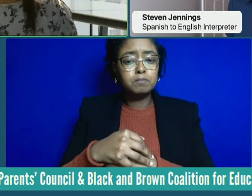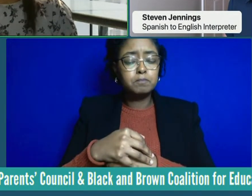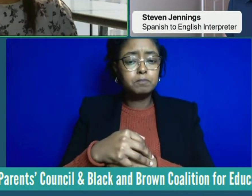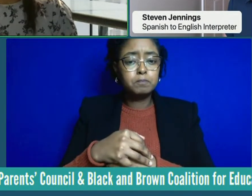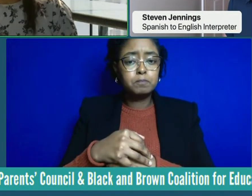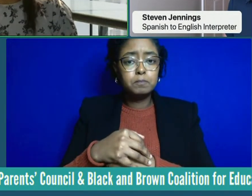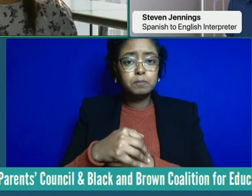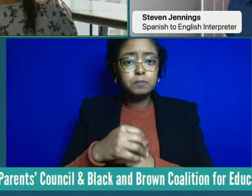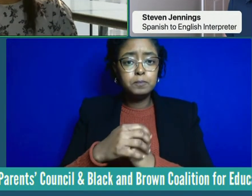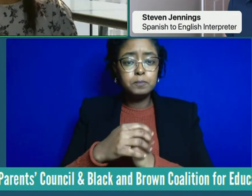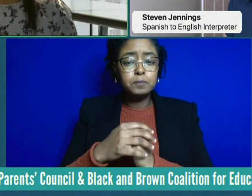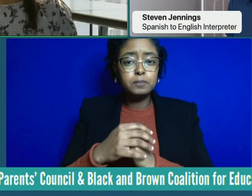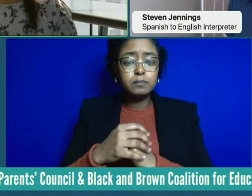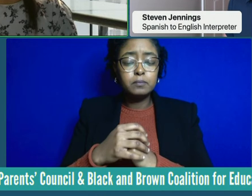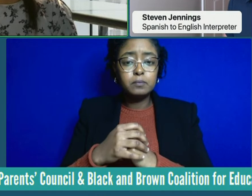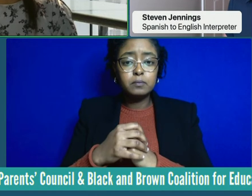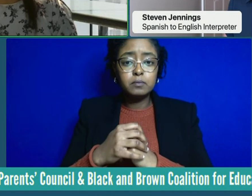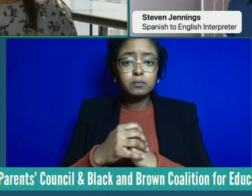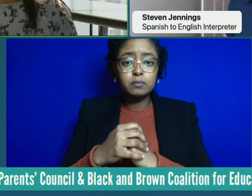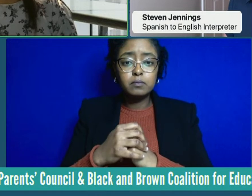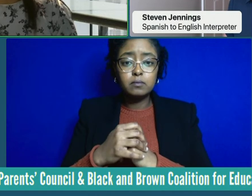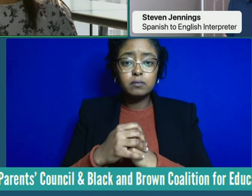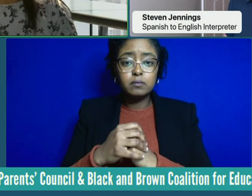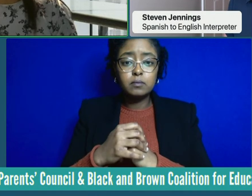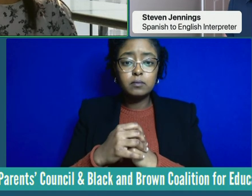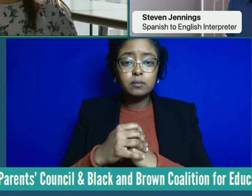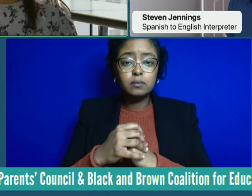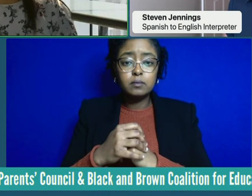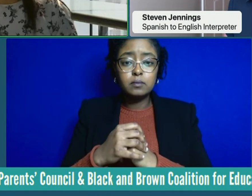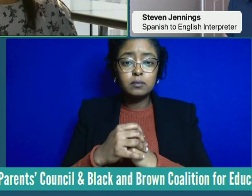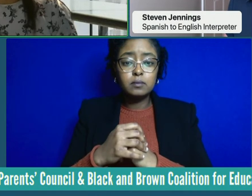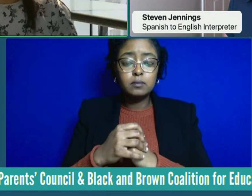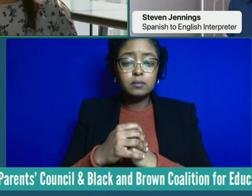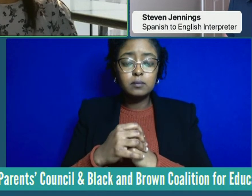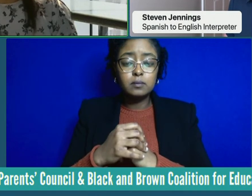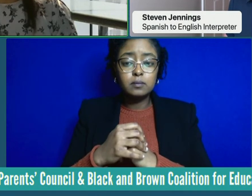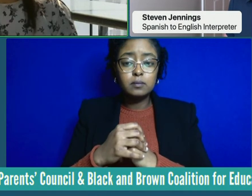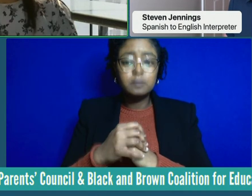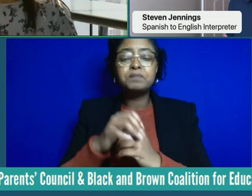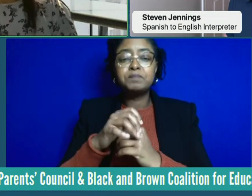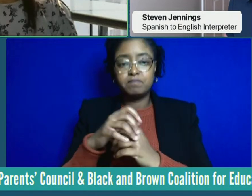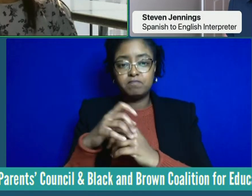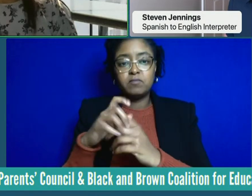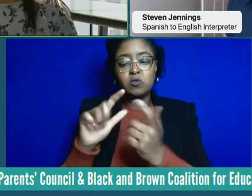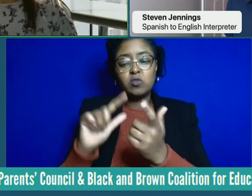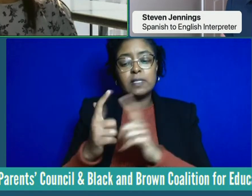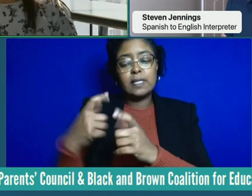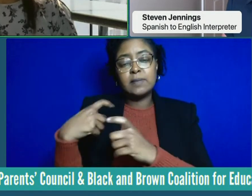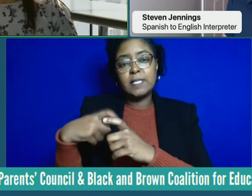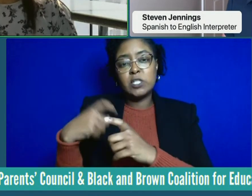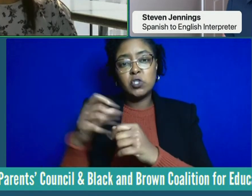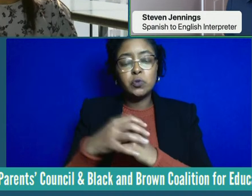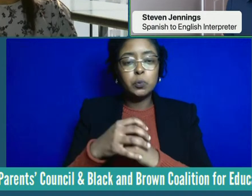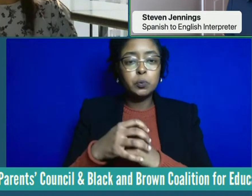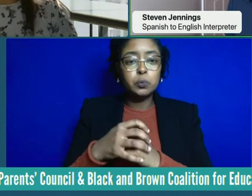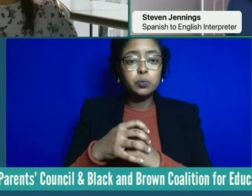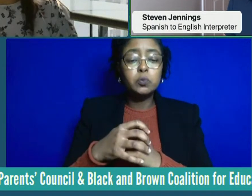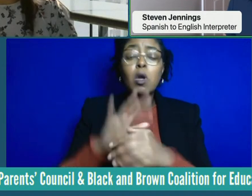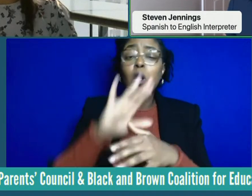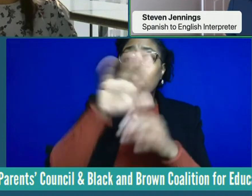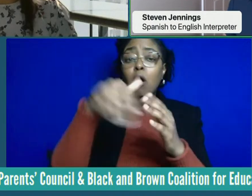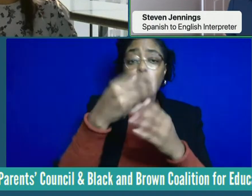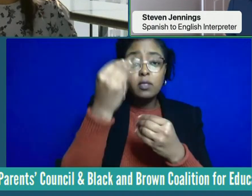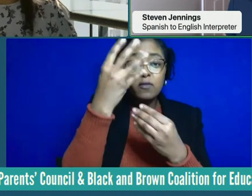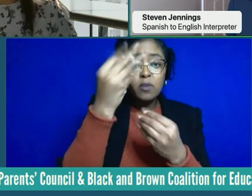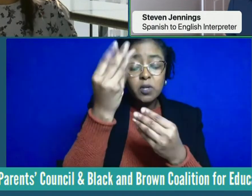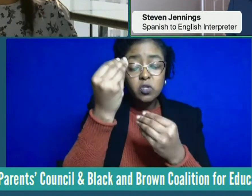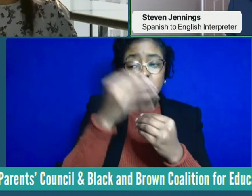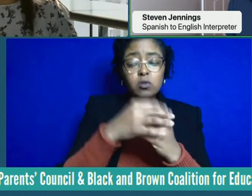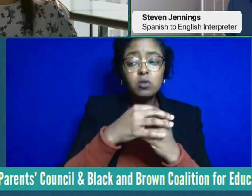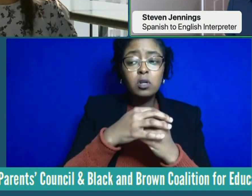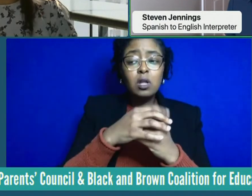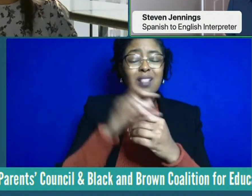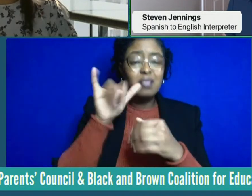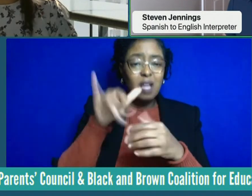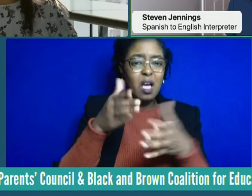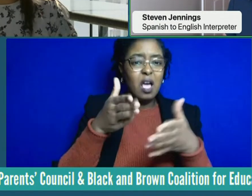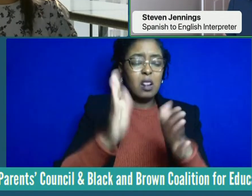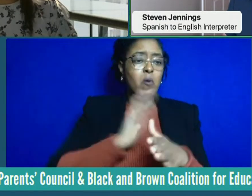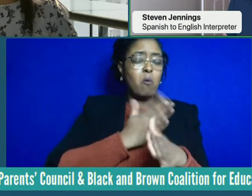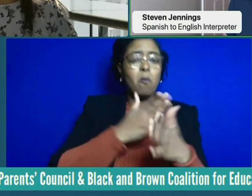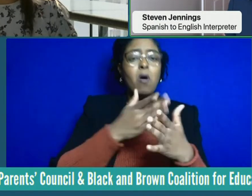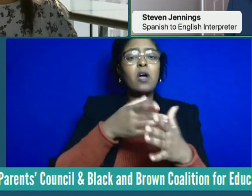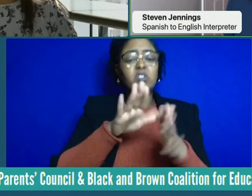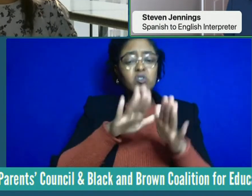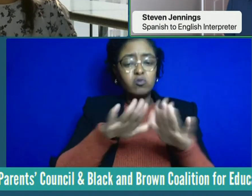look for myself. Opportunity.